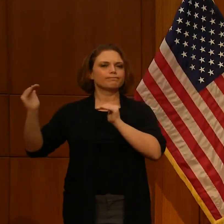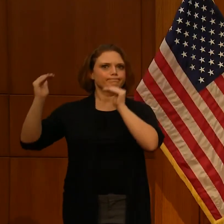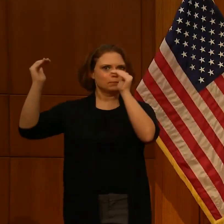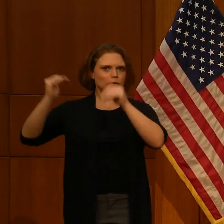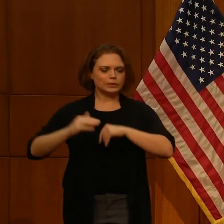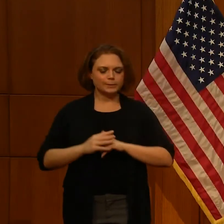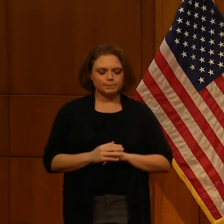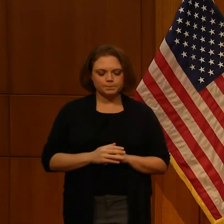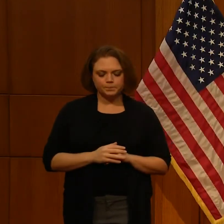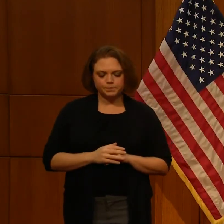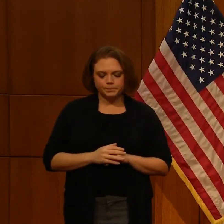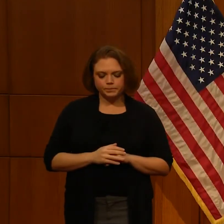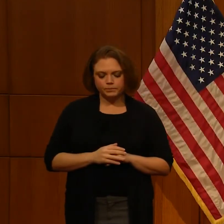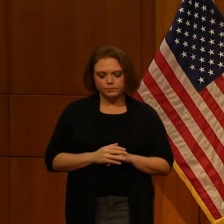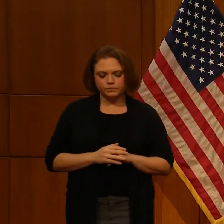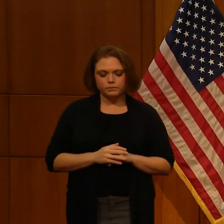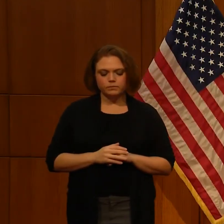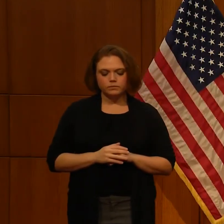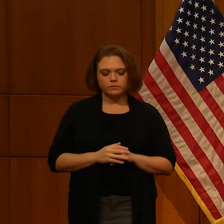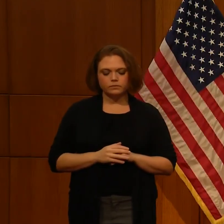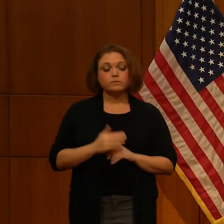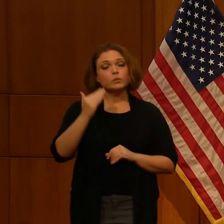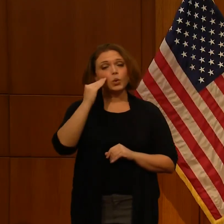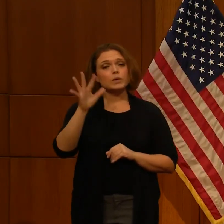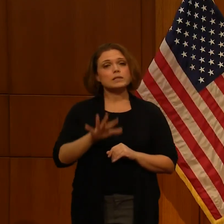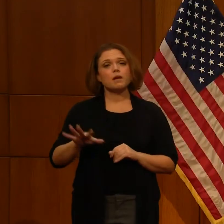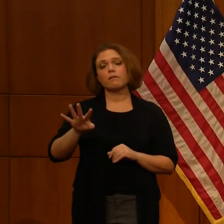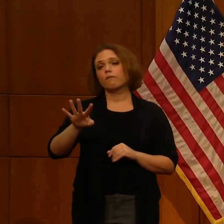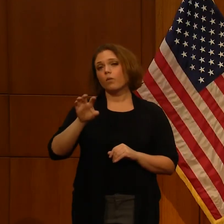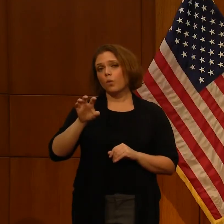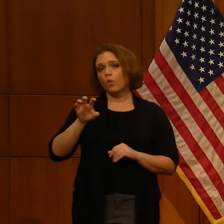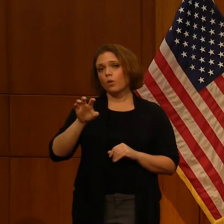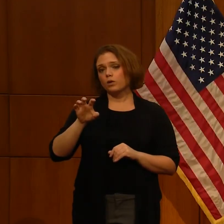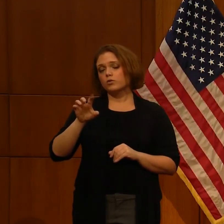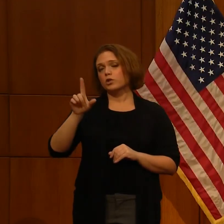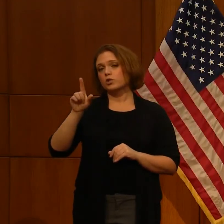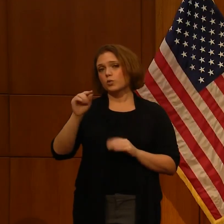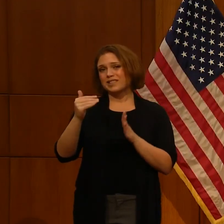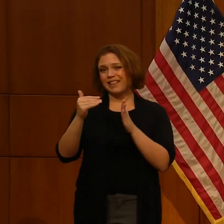IN THE LARGER COMMUNITY. SO